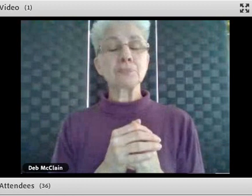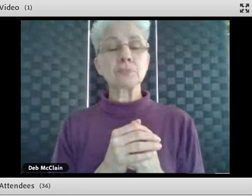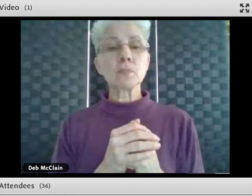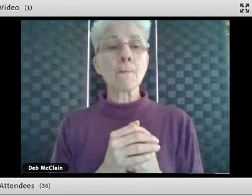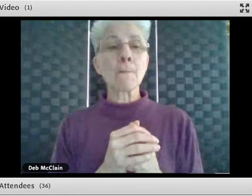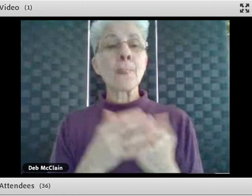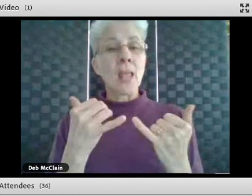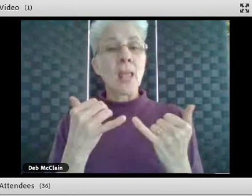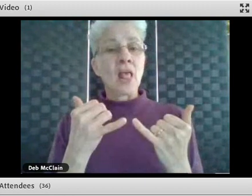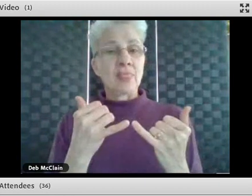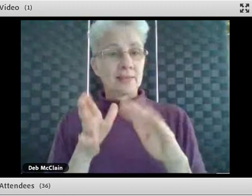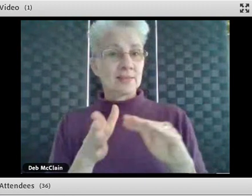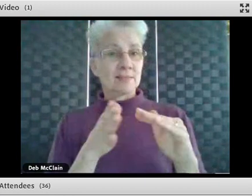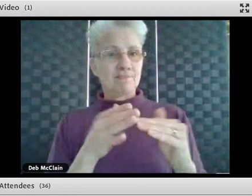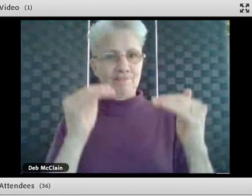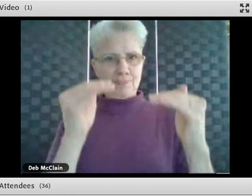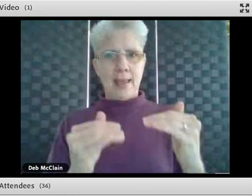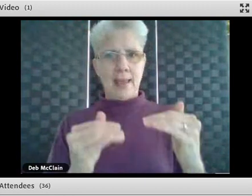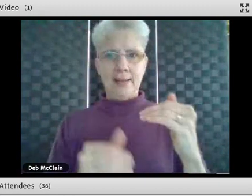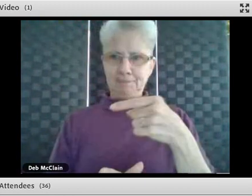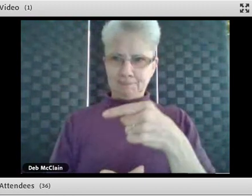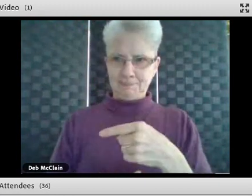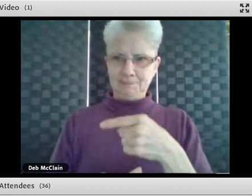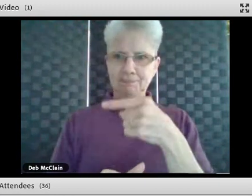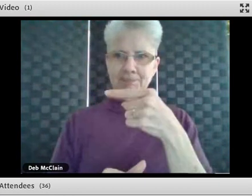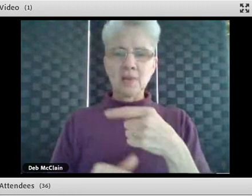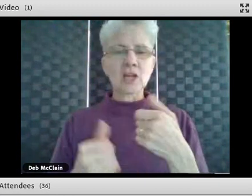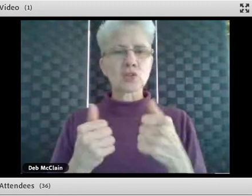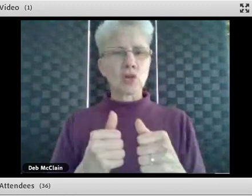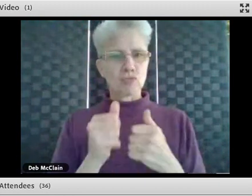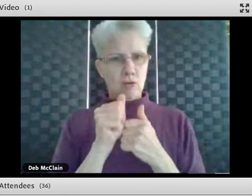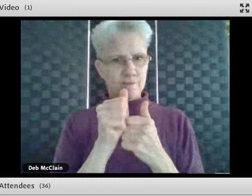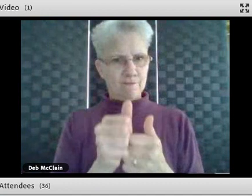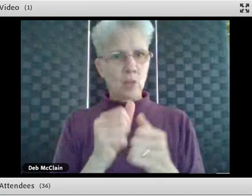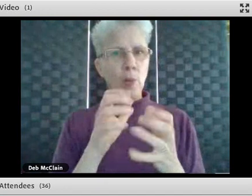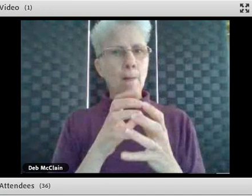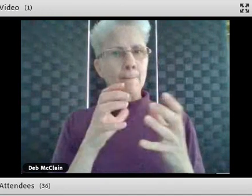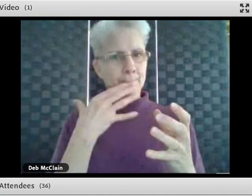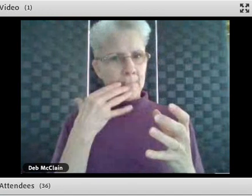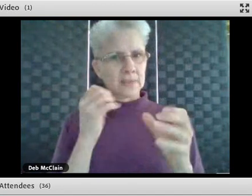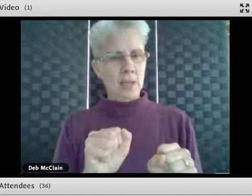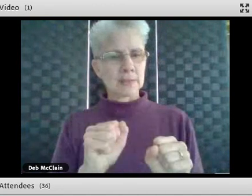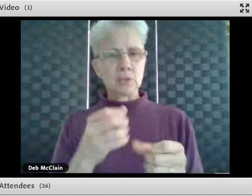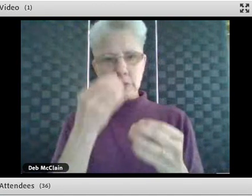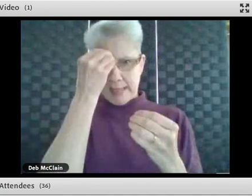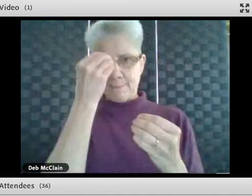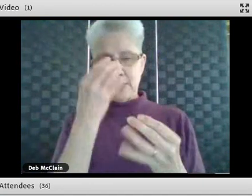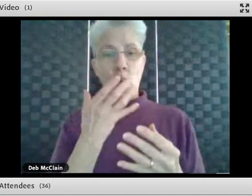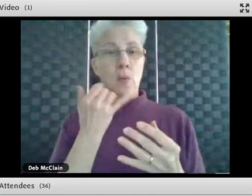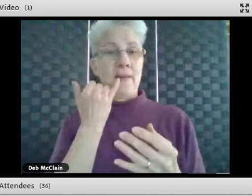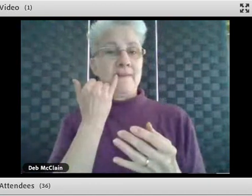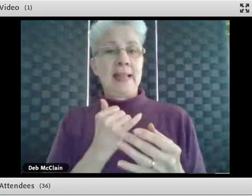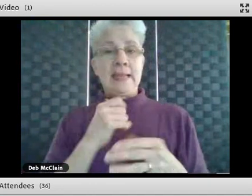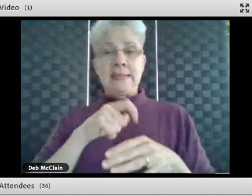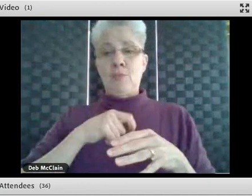So, that's the plan, so I'll try my best to stick to this, but like I said, just let me know if at any point you have any questions